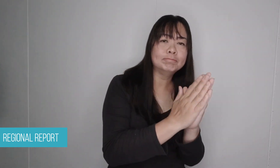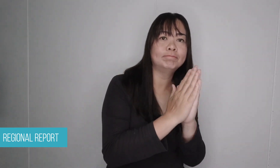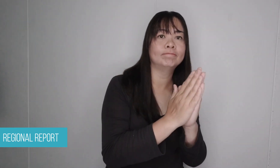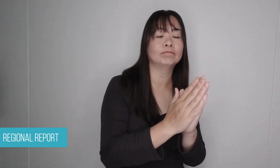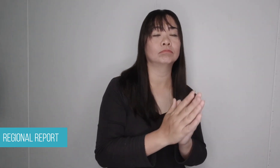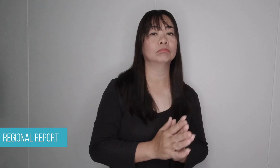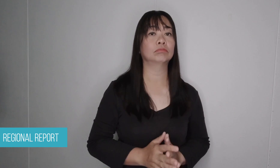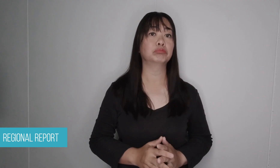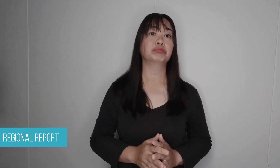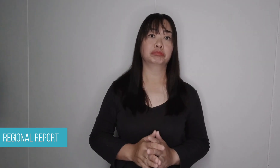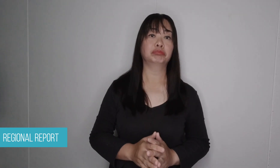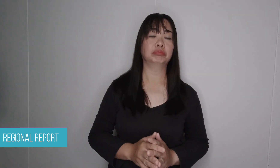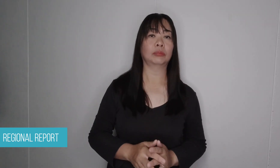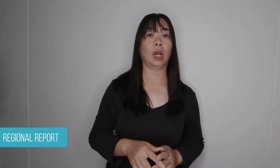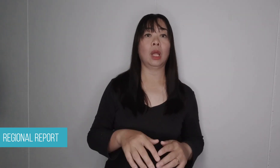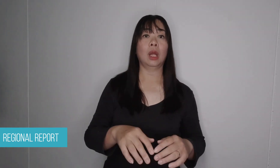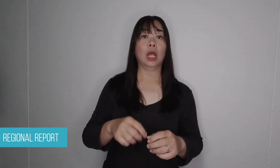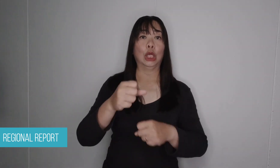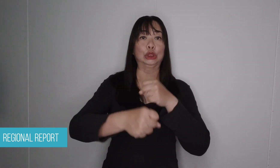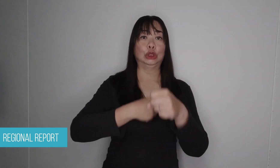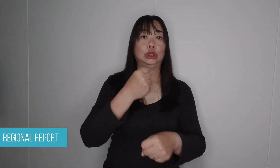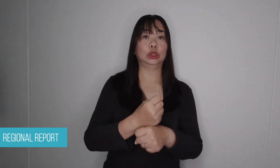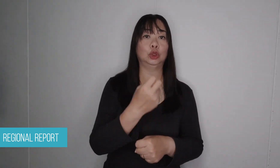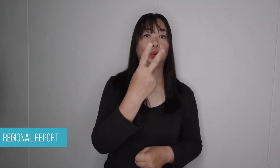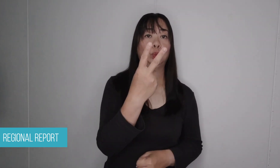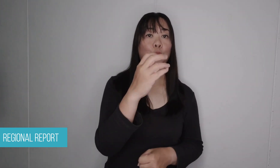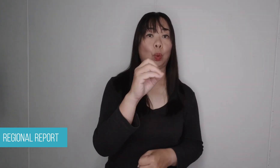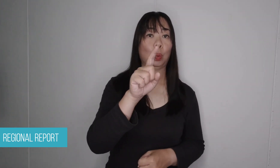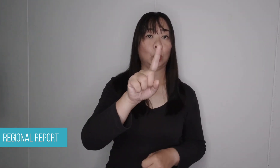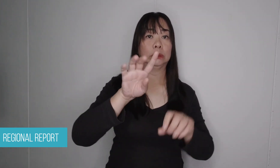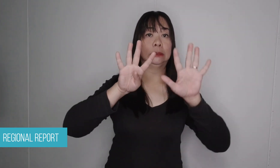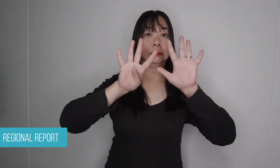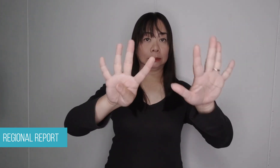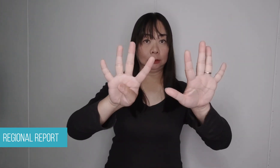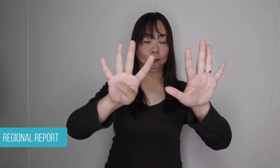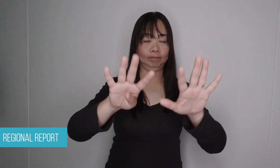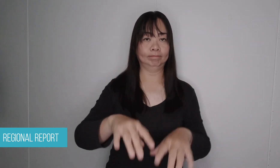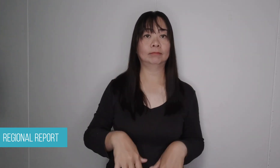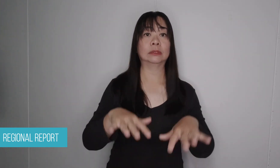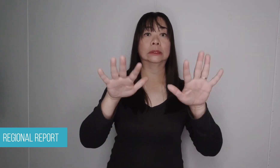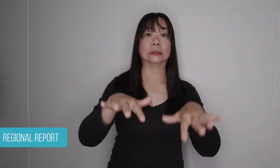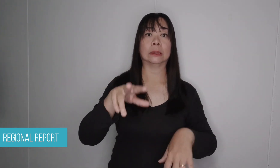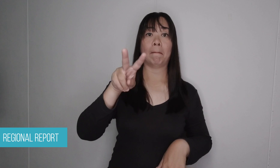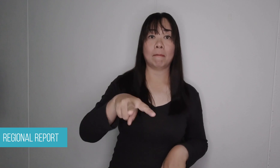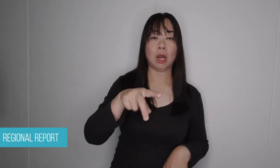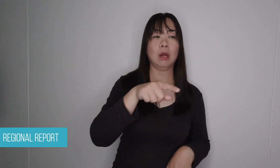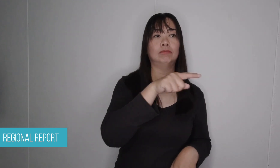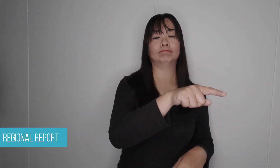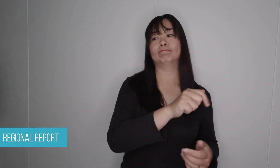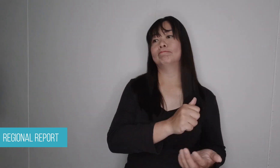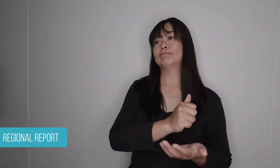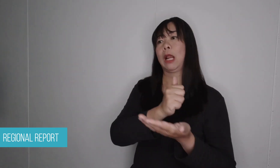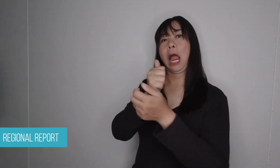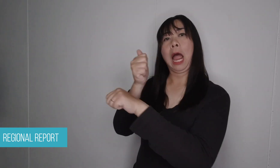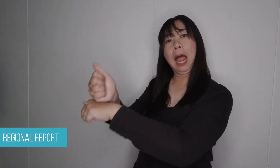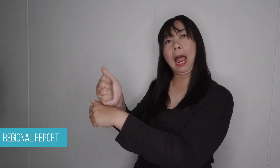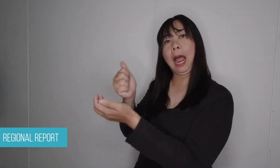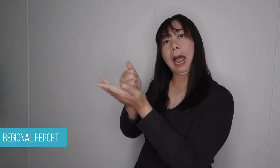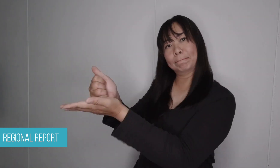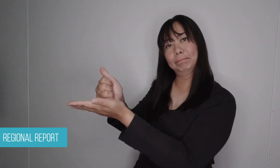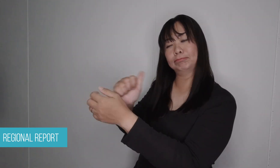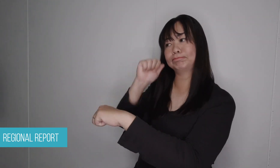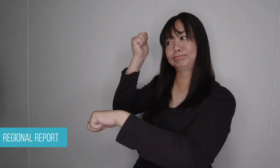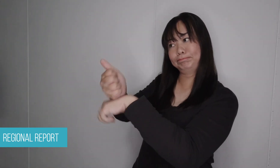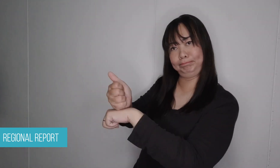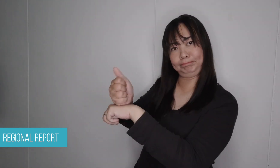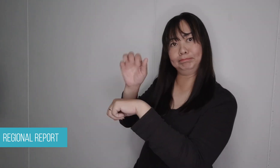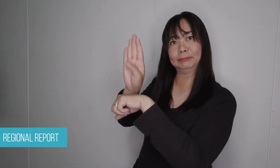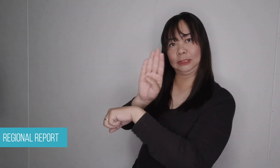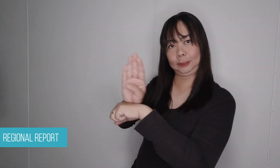set up their business. AH gave the two men money to help them get started